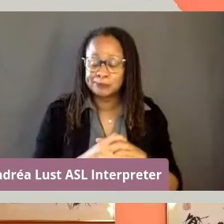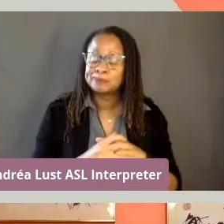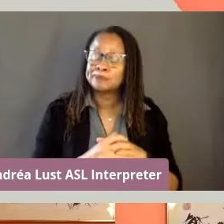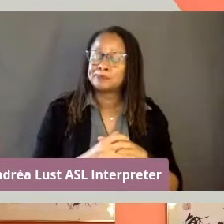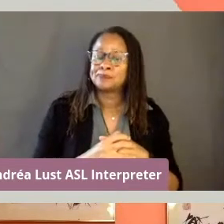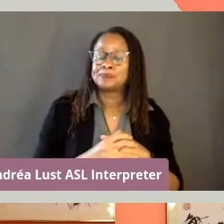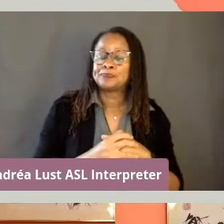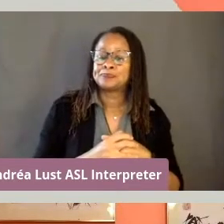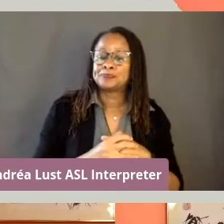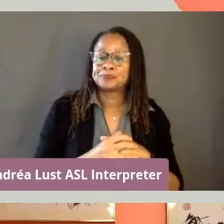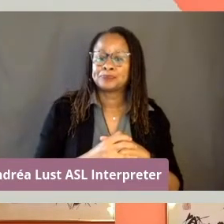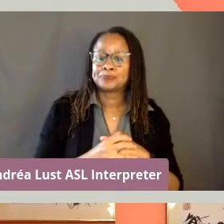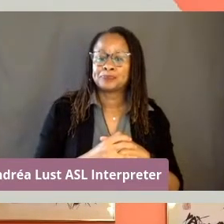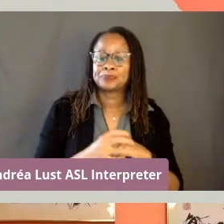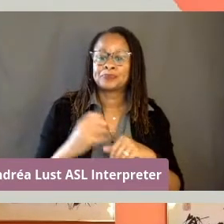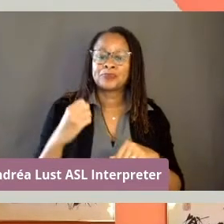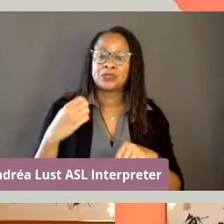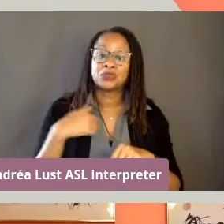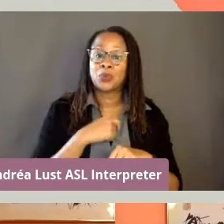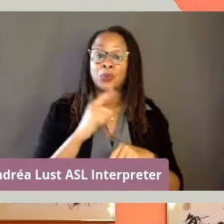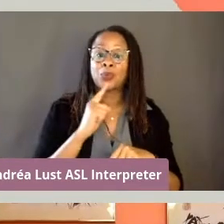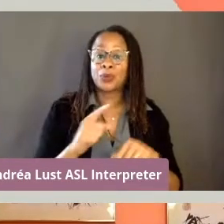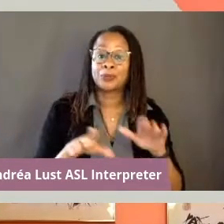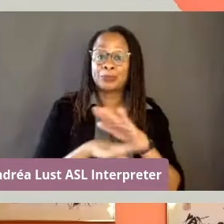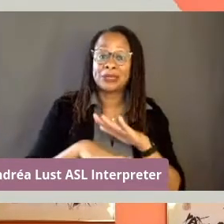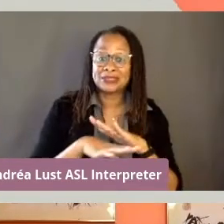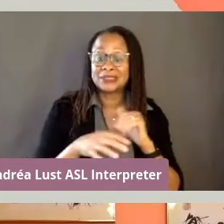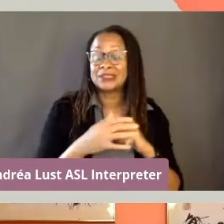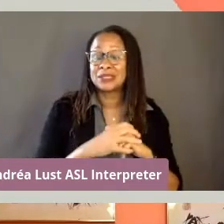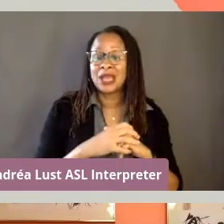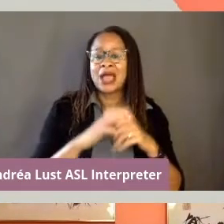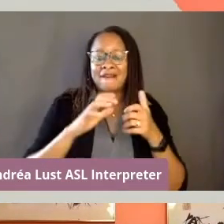So we were, essentially kind of trying to figure out how to do that.